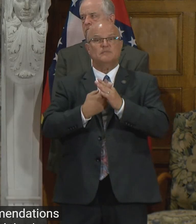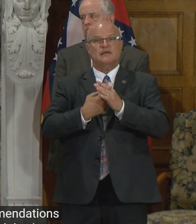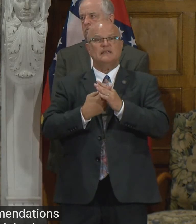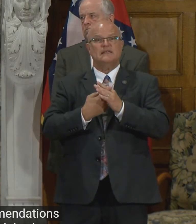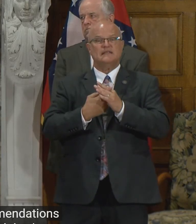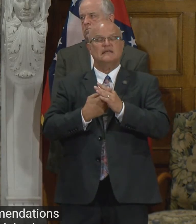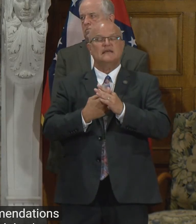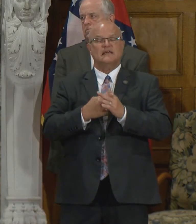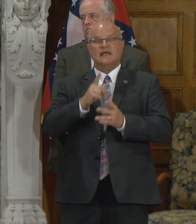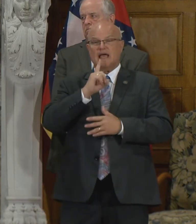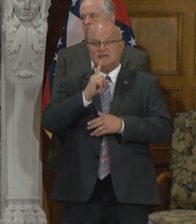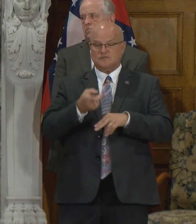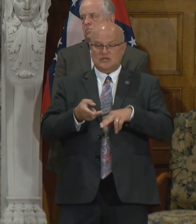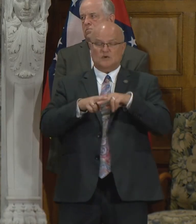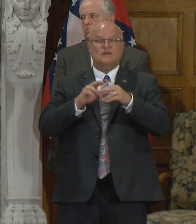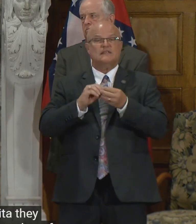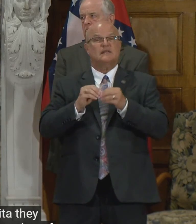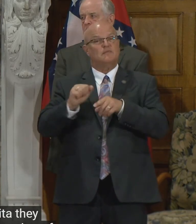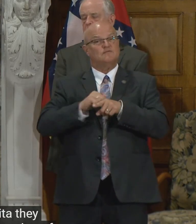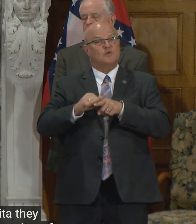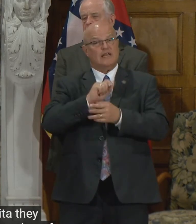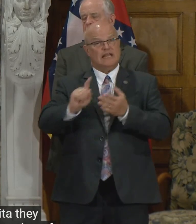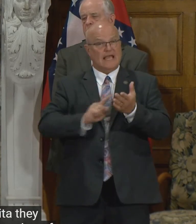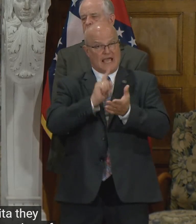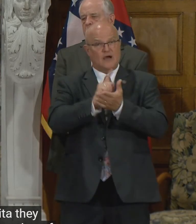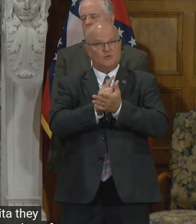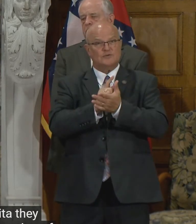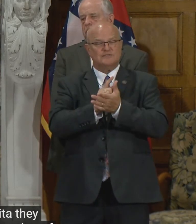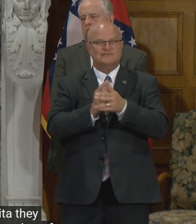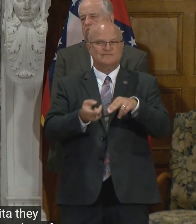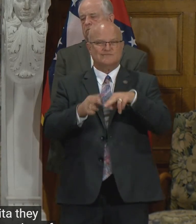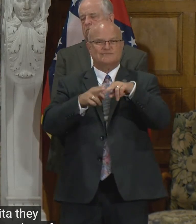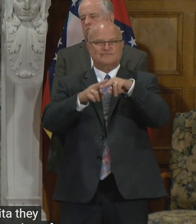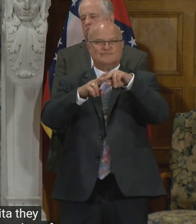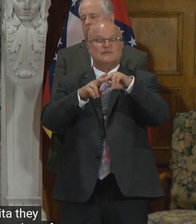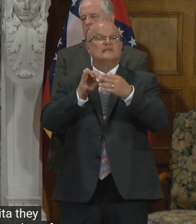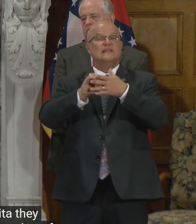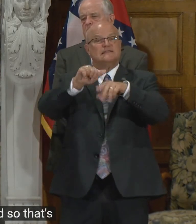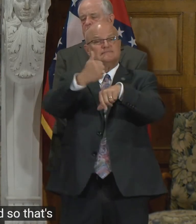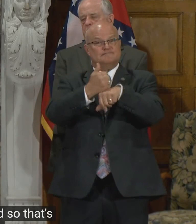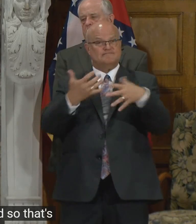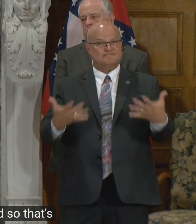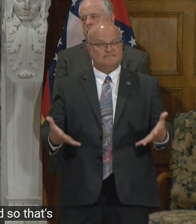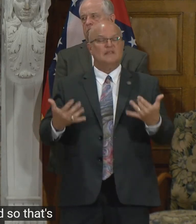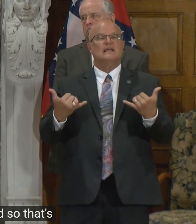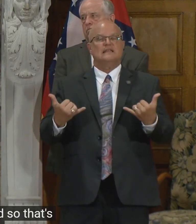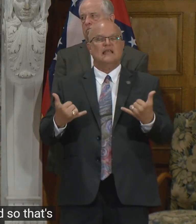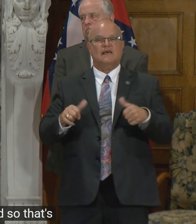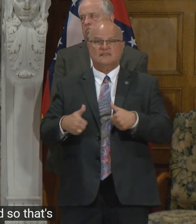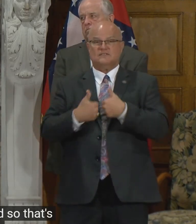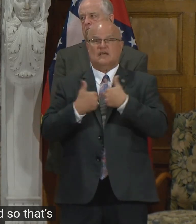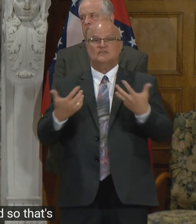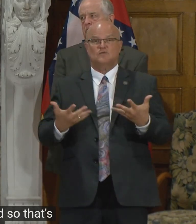They actually increased the number of training hours, and so that's in place. Now the challenge is that you can train.